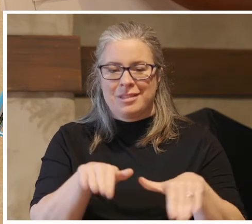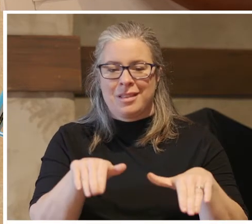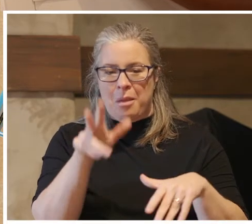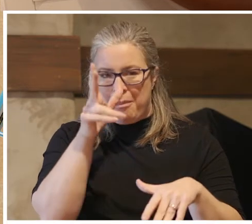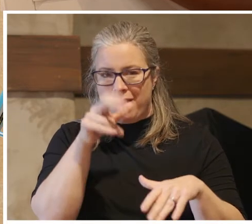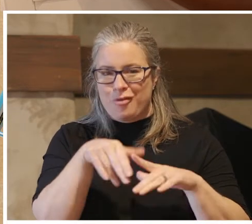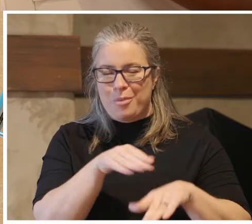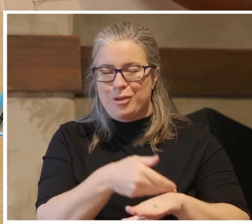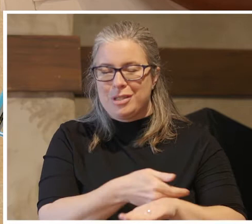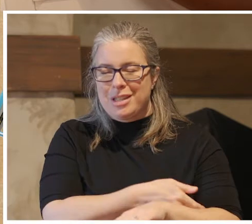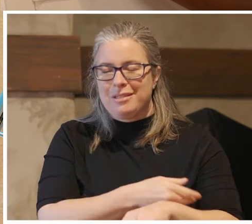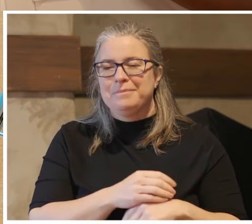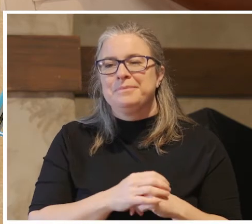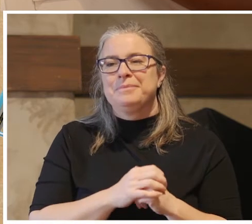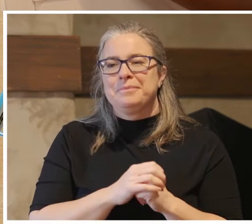and keeping the buggies off of their skin.